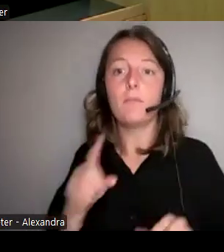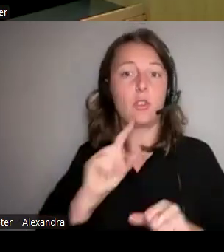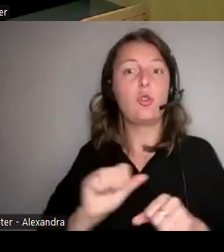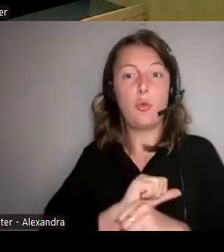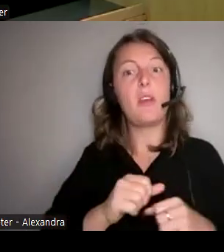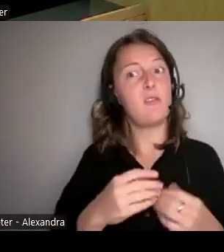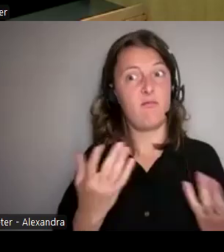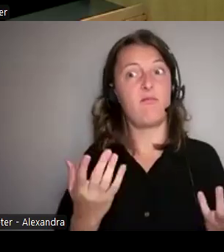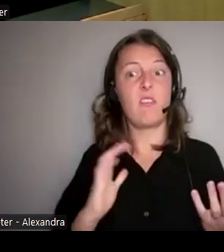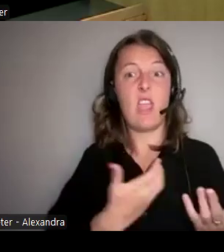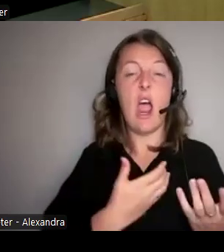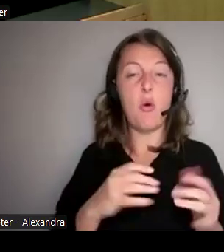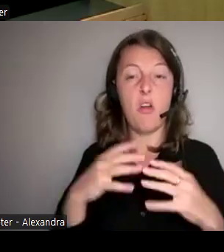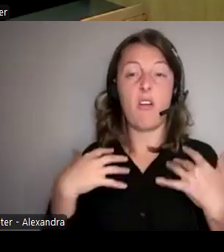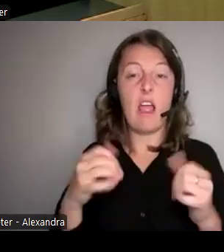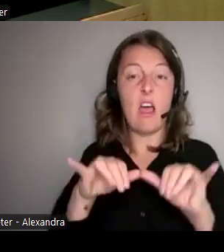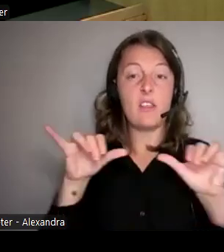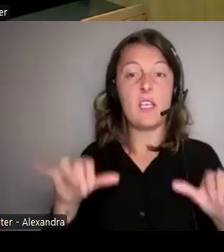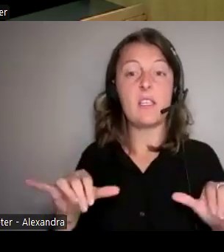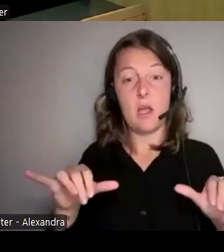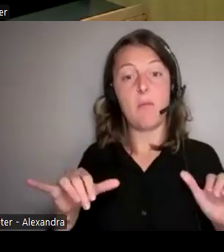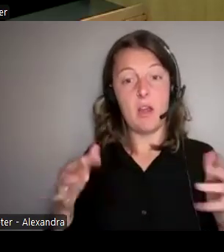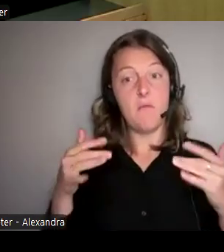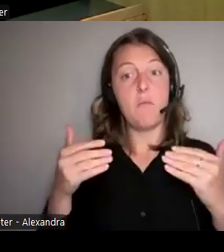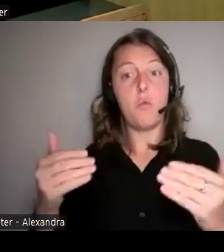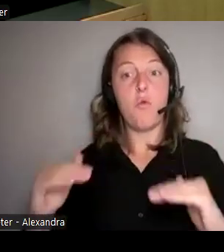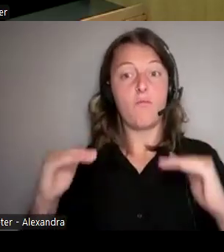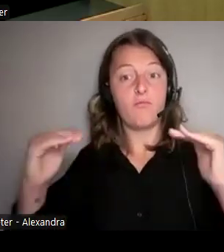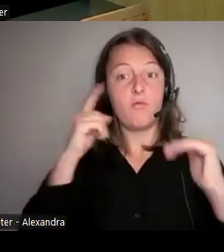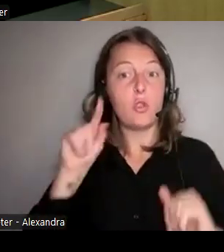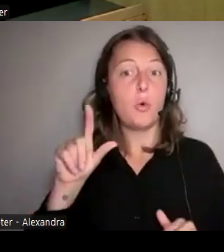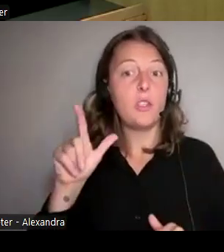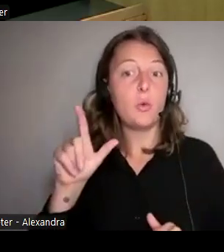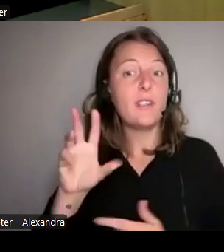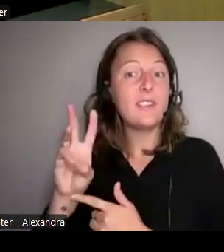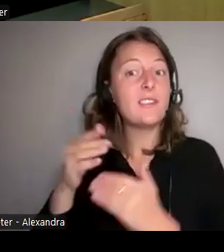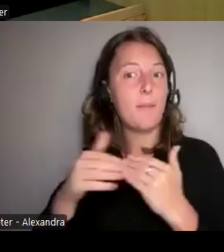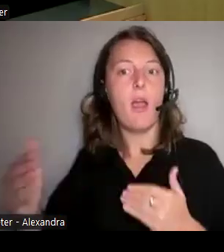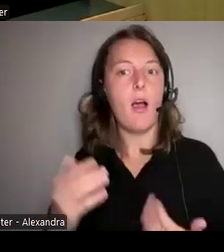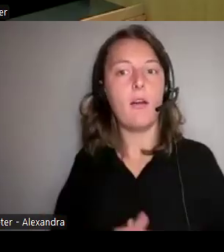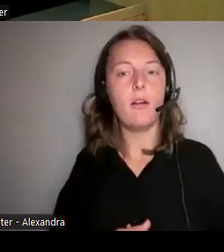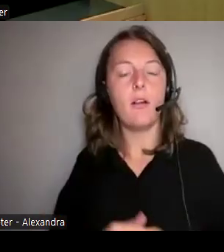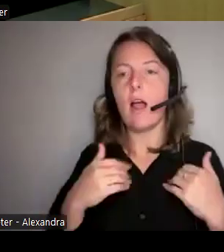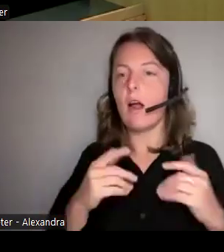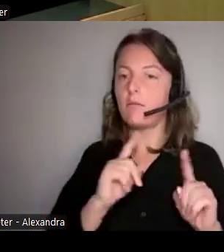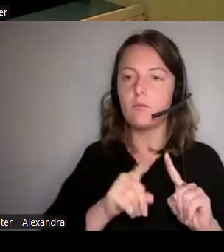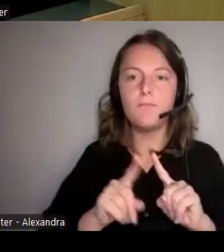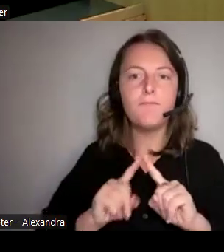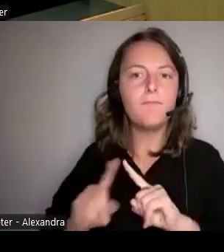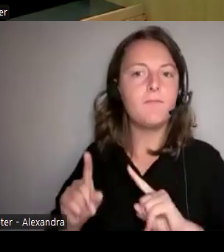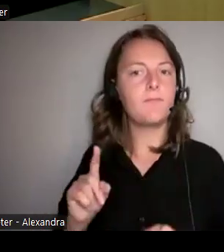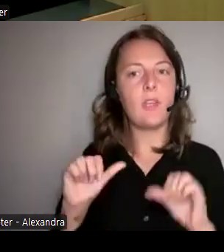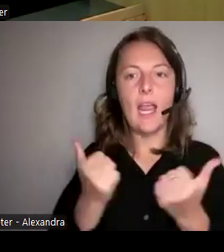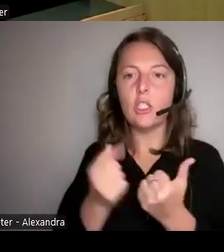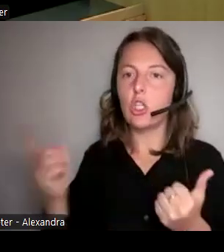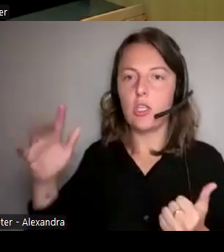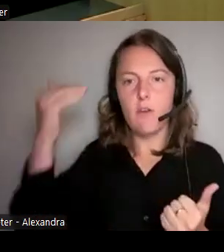uh into 2026 and beyond. Um there's just a ton of different agencies that she is very very familiar